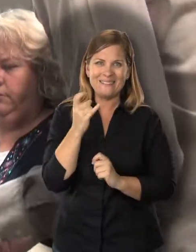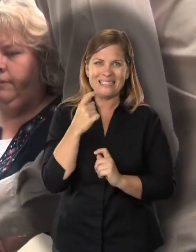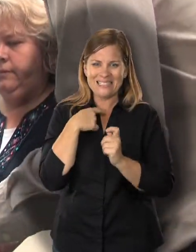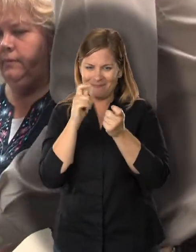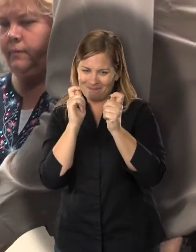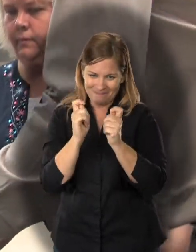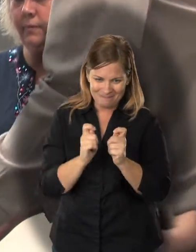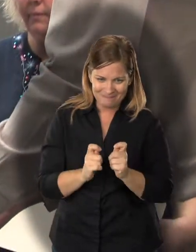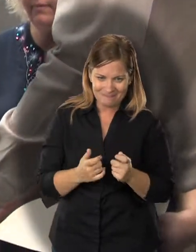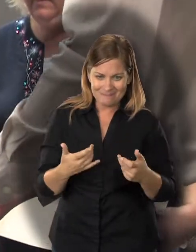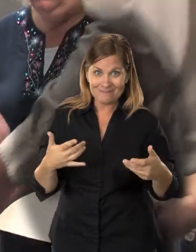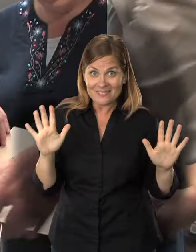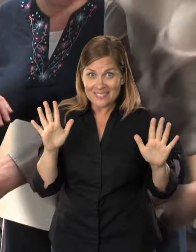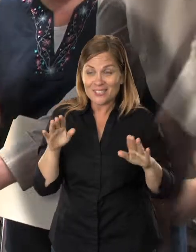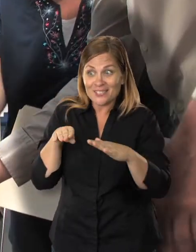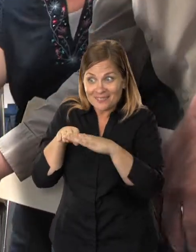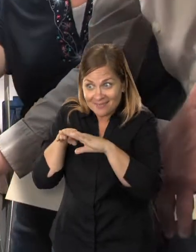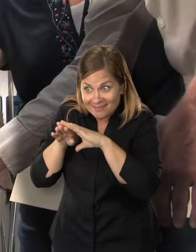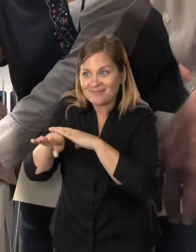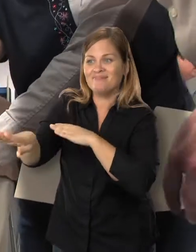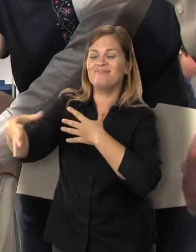If the counting machine rejects your ballot,